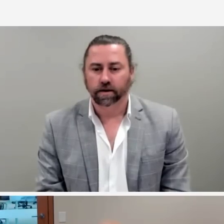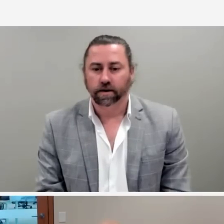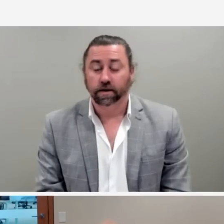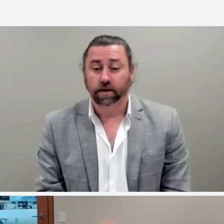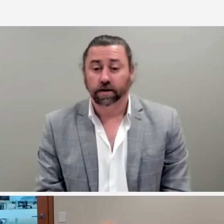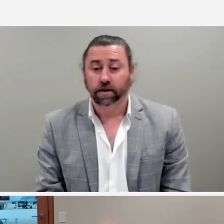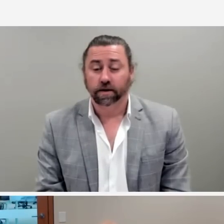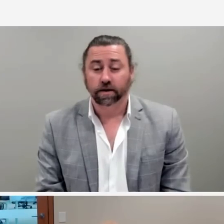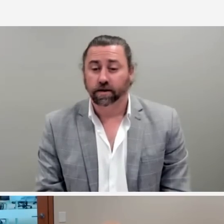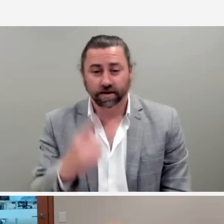Nick sorry we can't actually hear you.